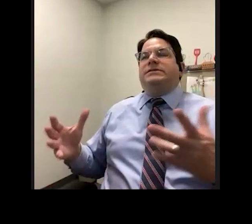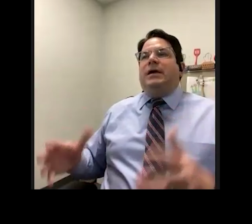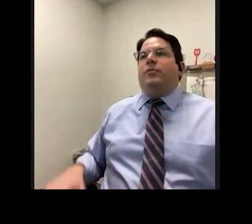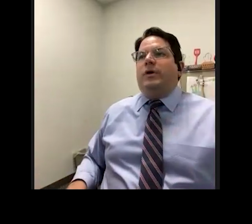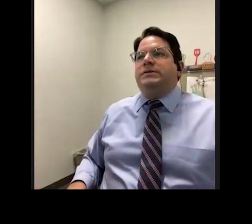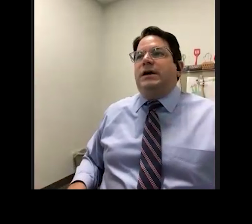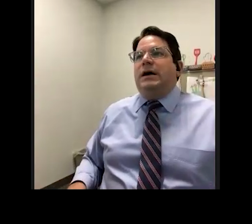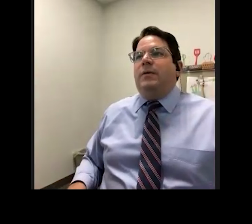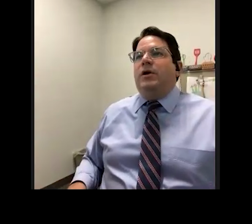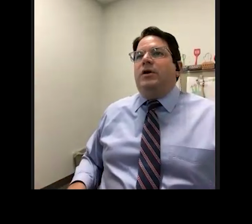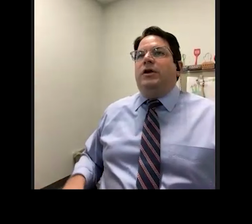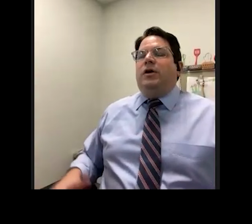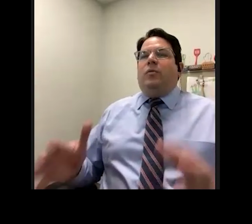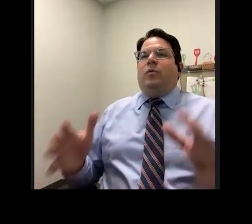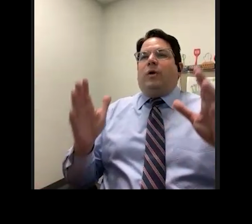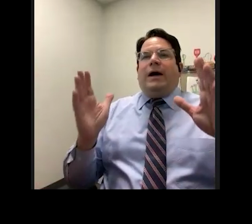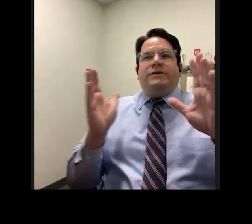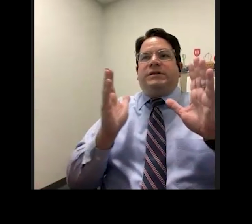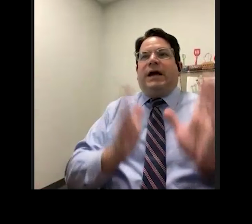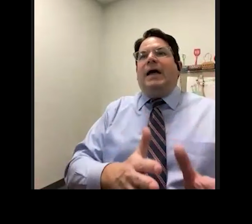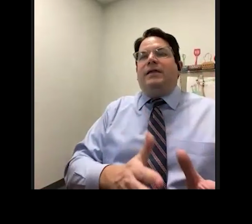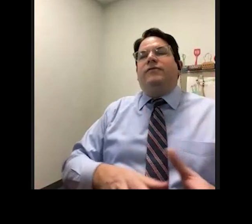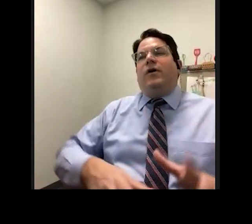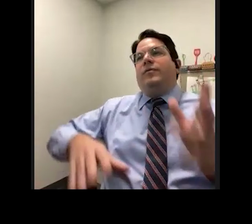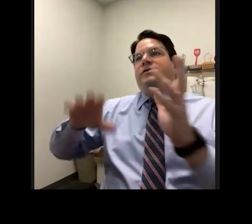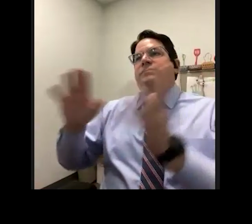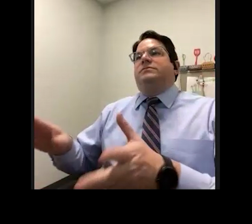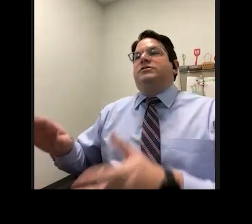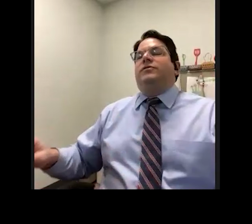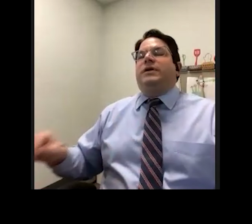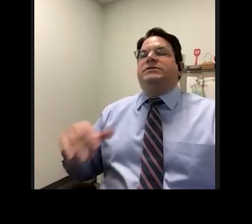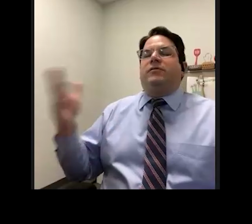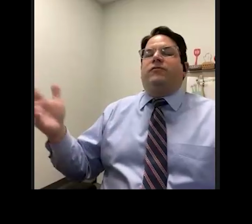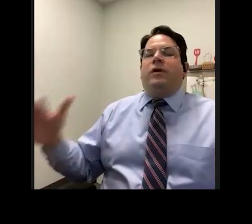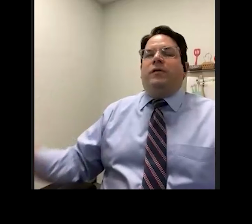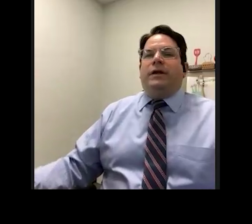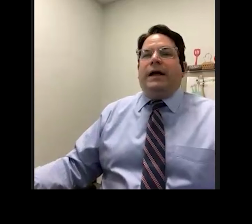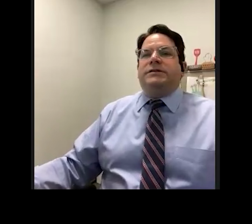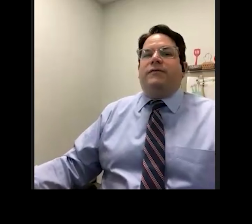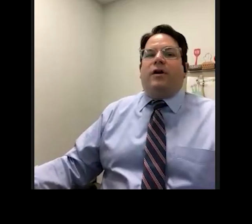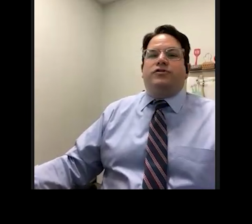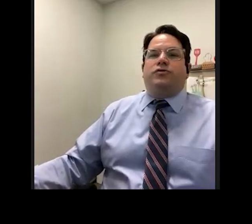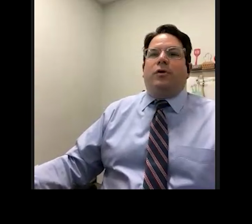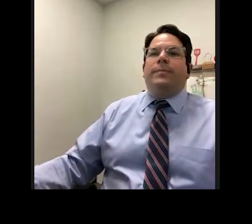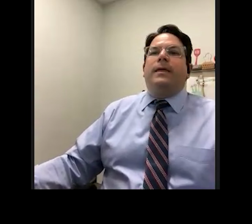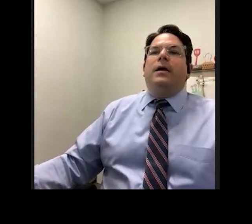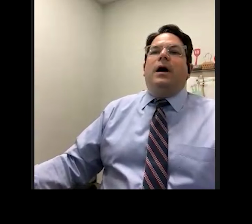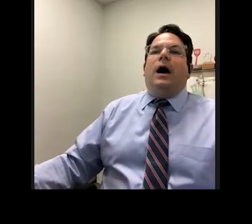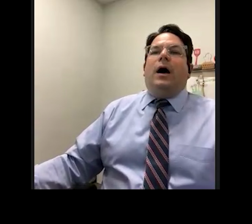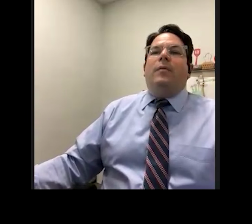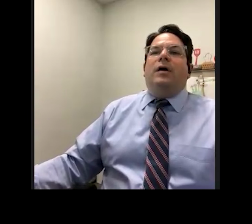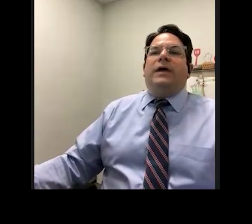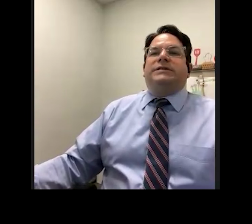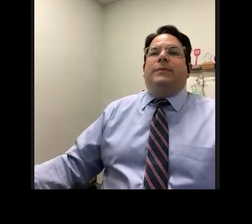So from that standpoint, we're, obviously, highly involved, but there's certain things that are really, really outside of our control.